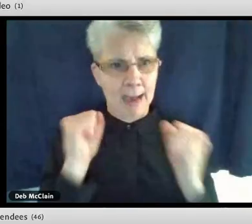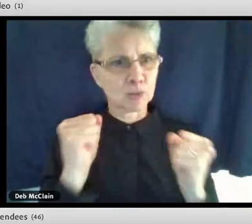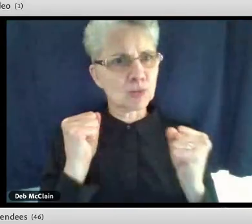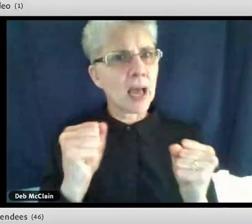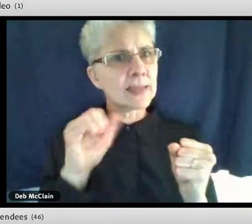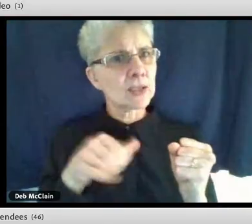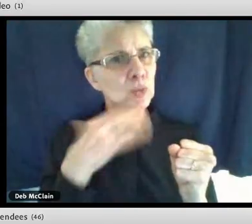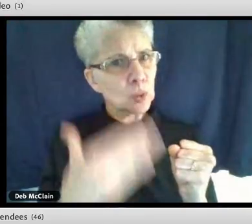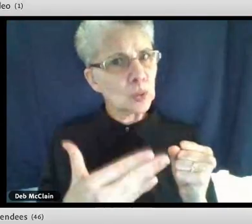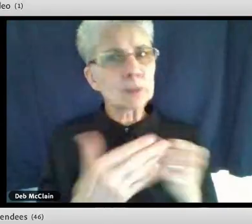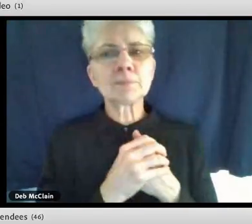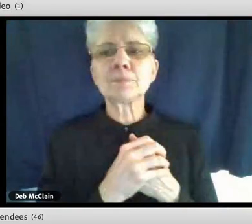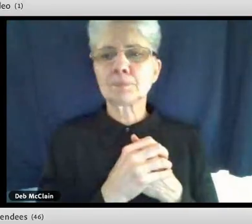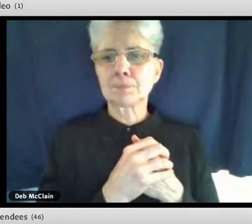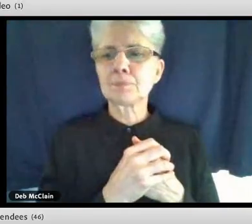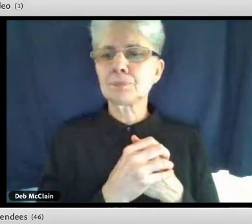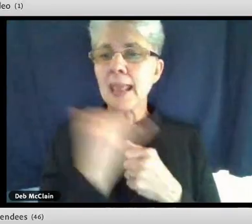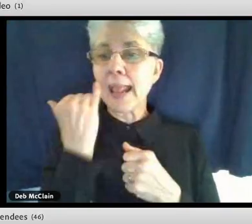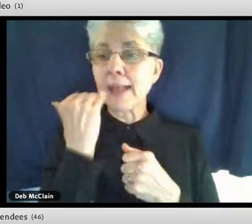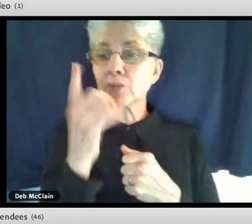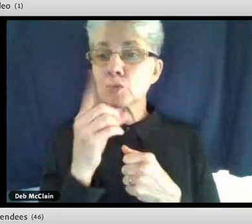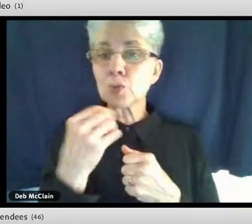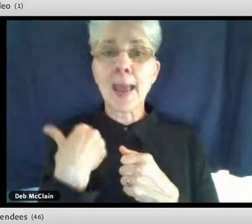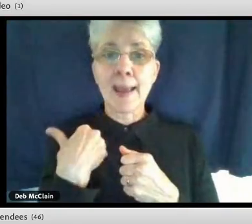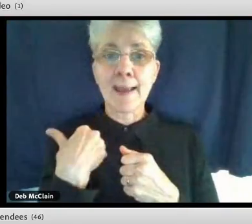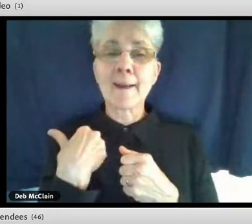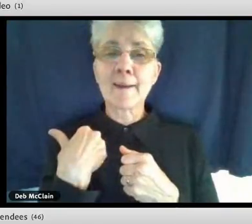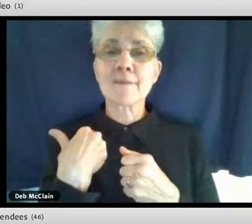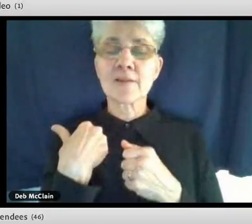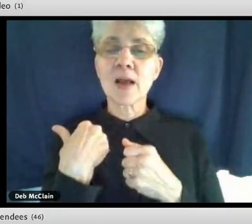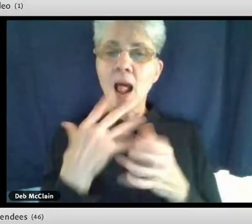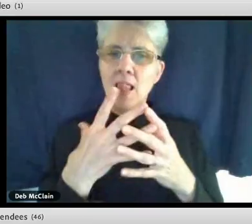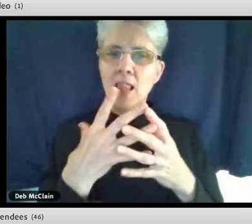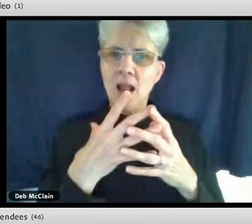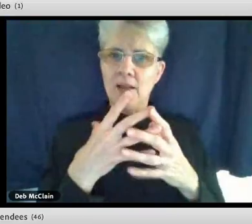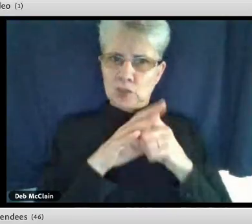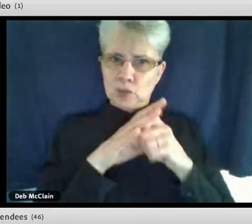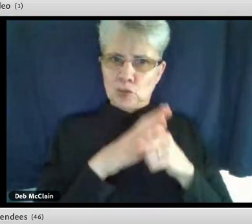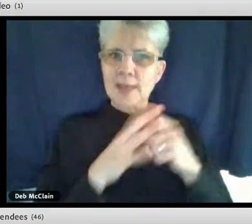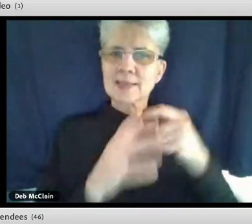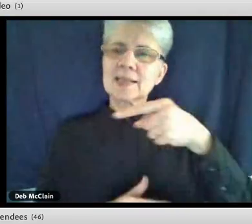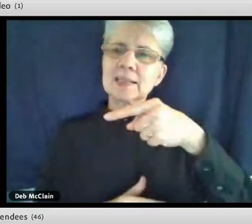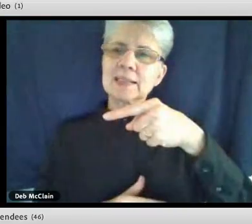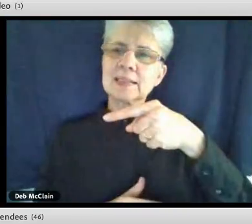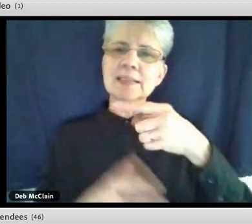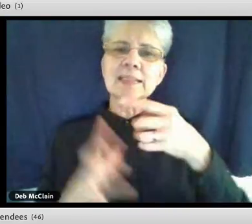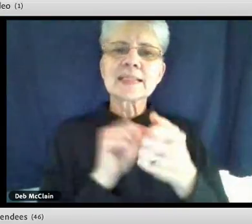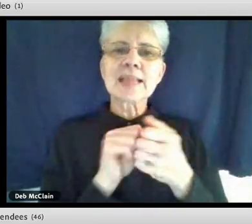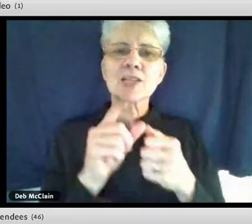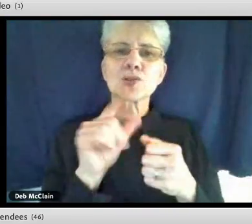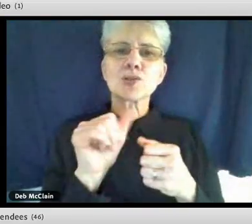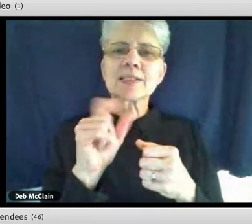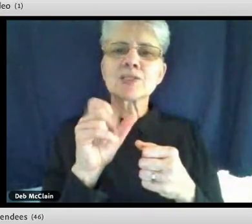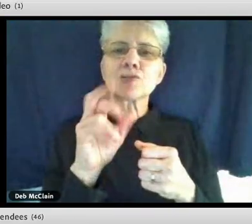If you do have a lot of distress, this is a Disaster Distress Helpline that they set up. It's got a 1-800 number. You can text them.